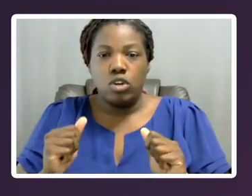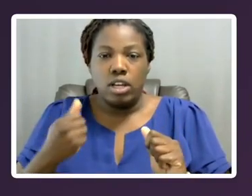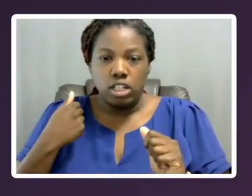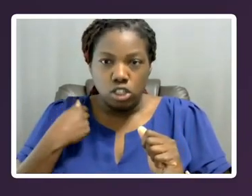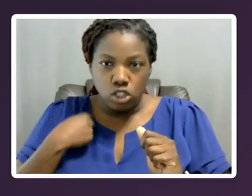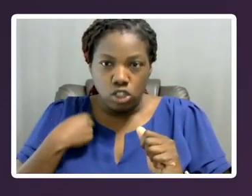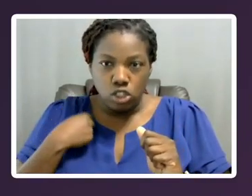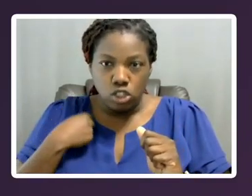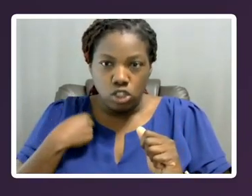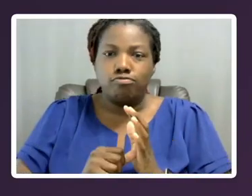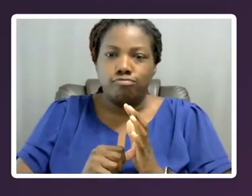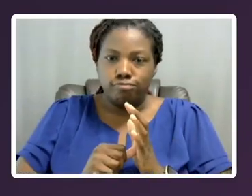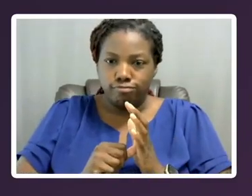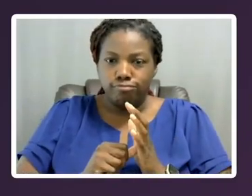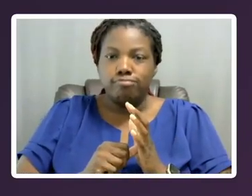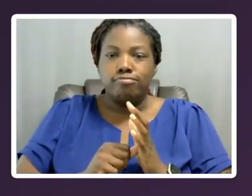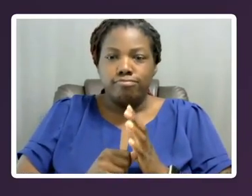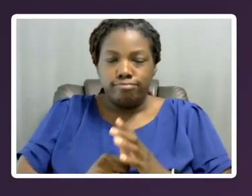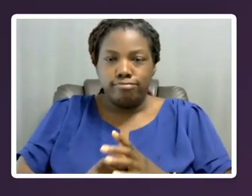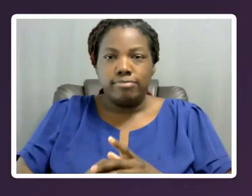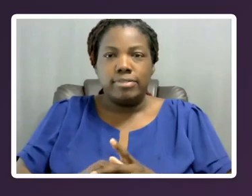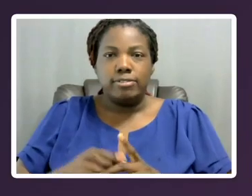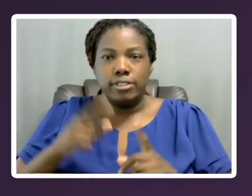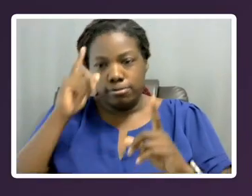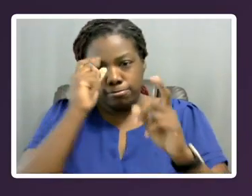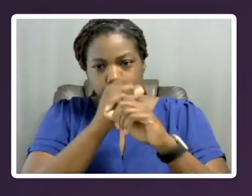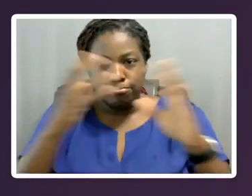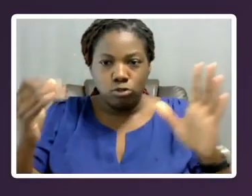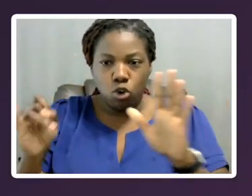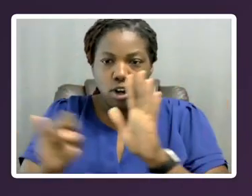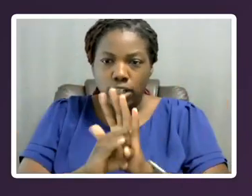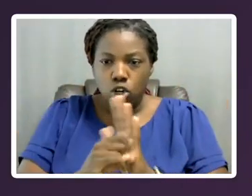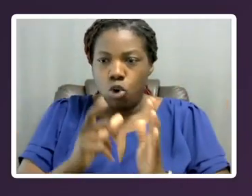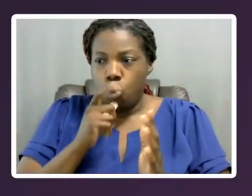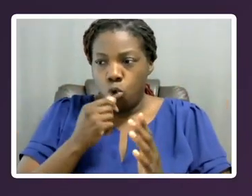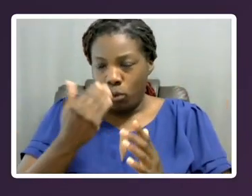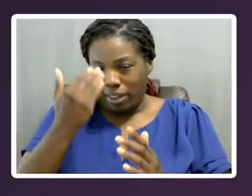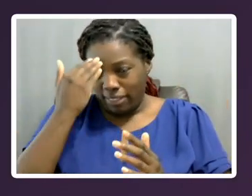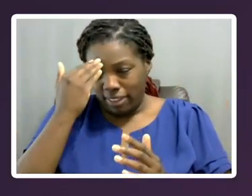identity, or maybe who we think we are. And they actually helped to build national